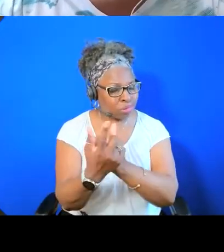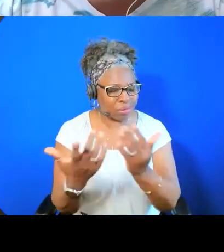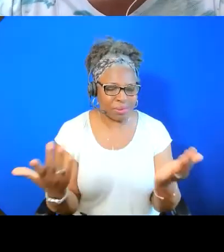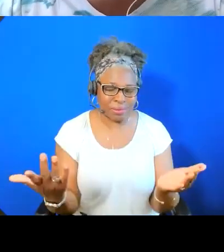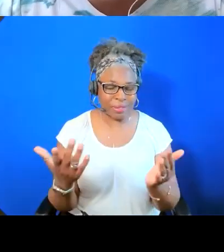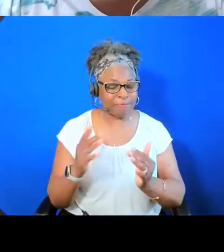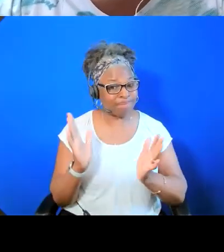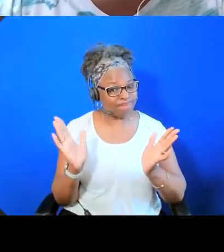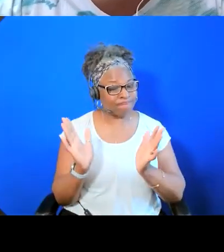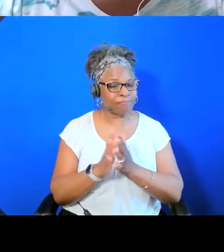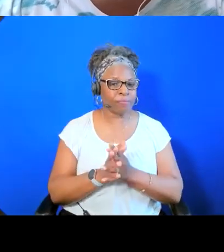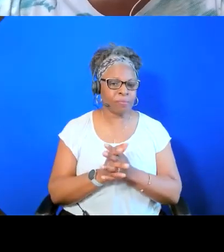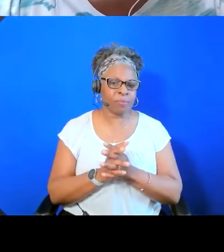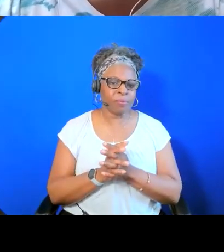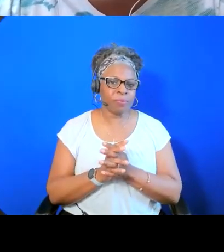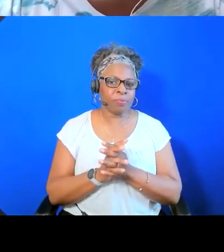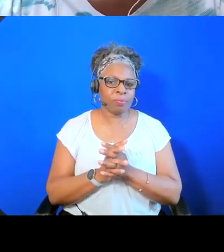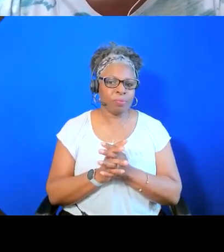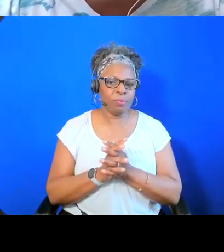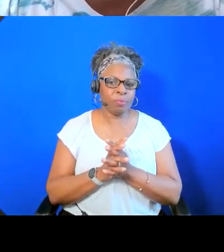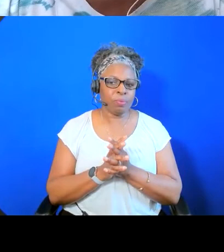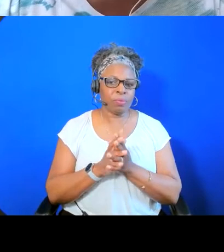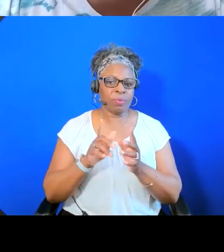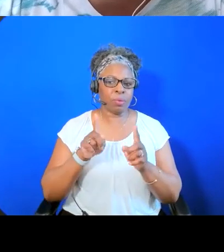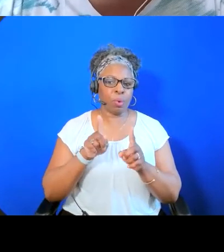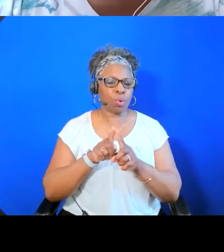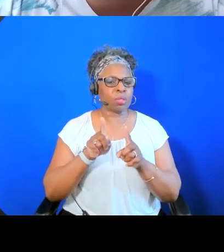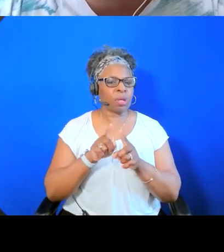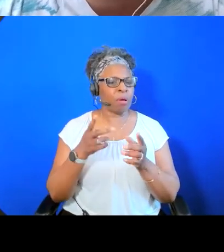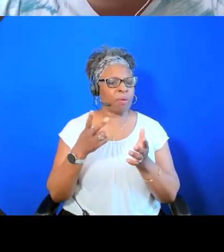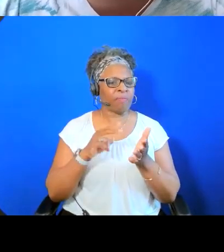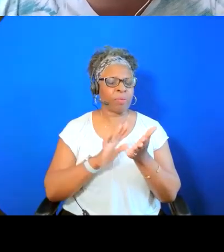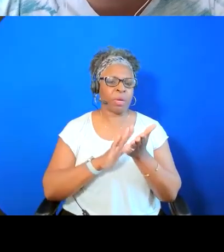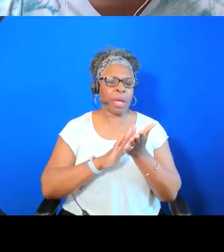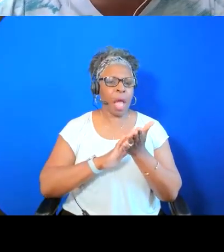this kind of very hermetic group. That was very, that was very difficult to access.